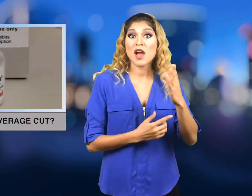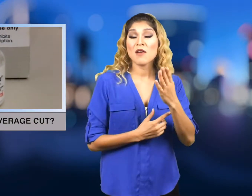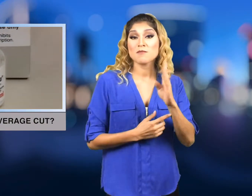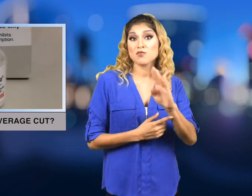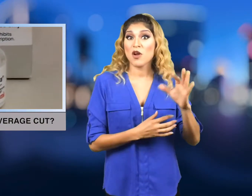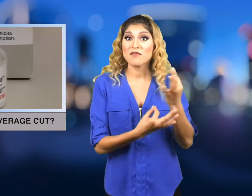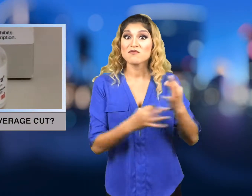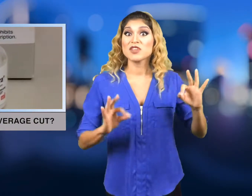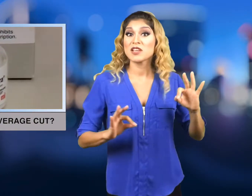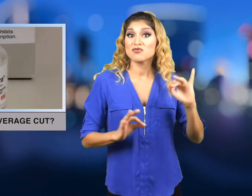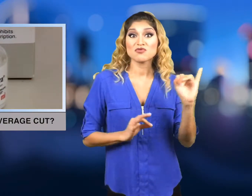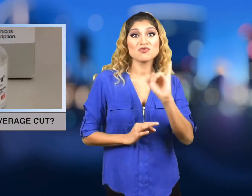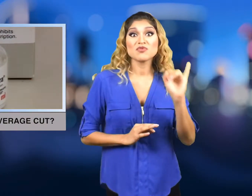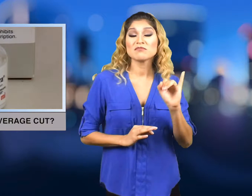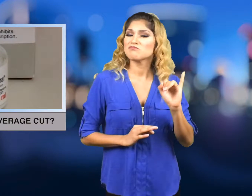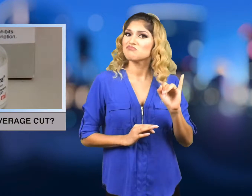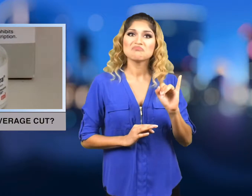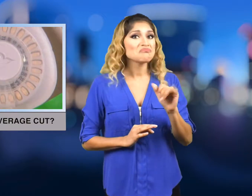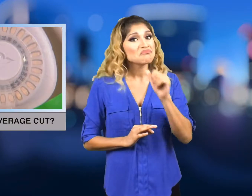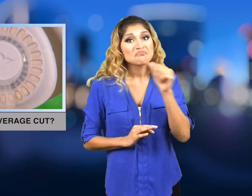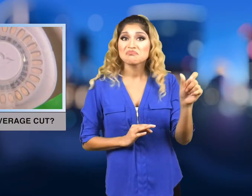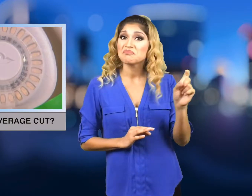provide free insurance for birth control.